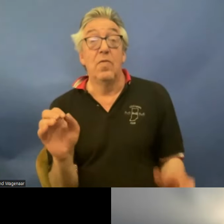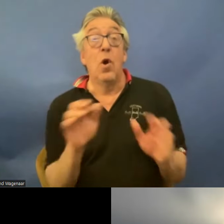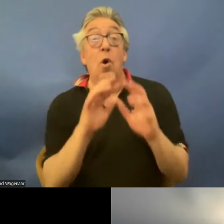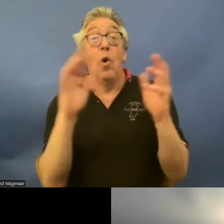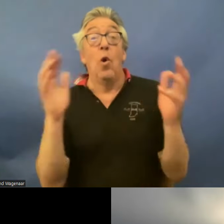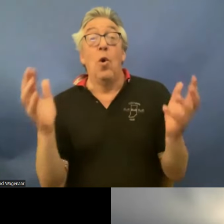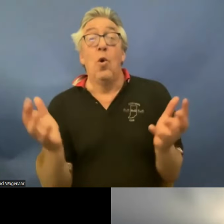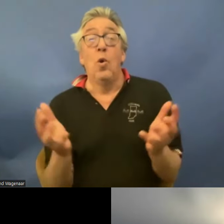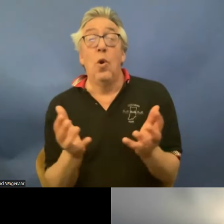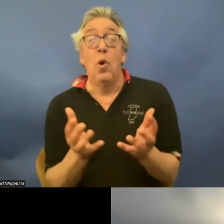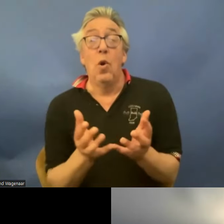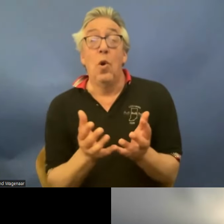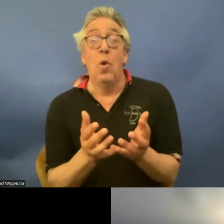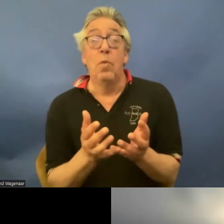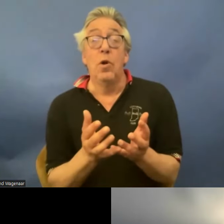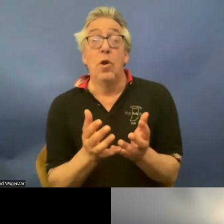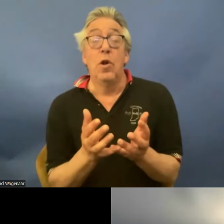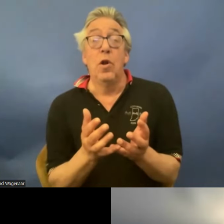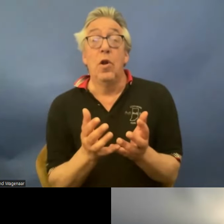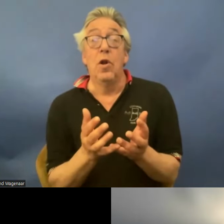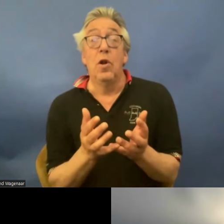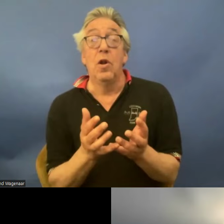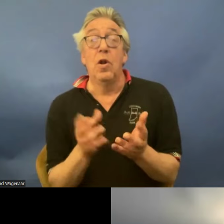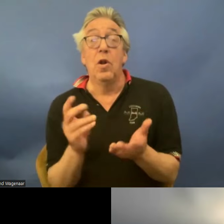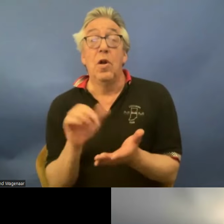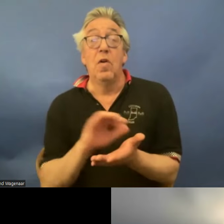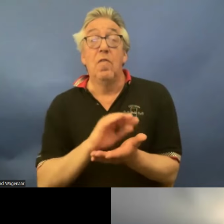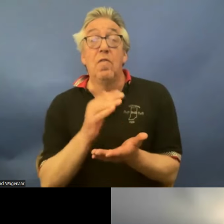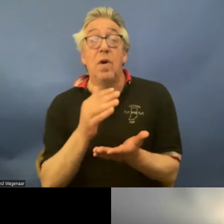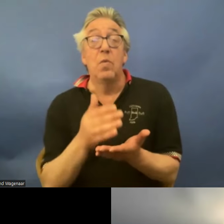policies, inclusion, protection, for example here the policy that was mentioned as a good practice of ensuring access to Social Inclusion for Persons with Disabilities who are refugees,